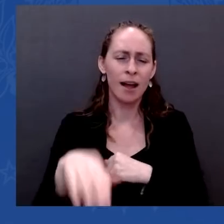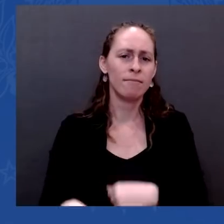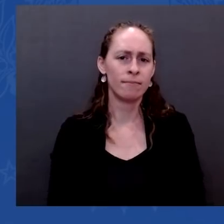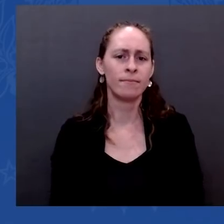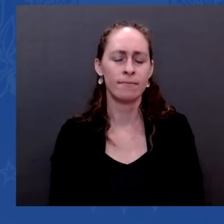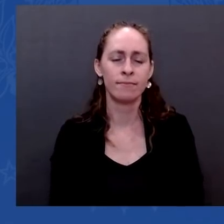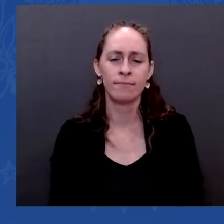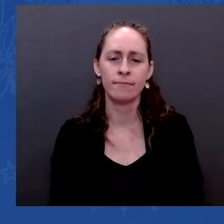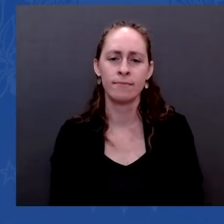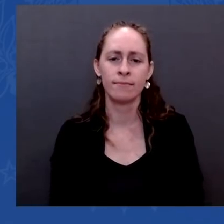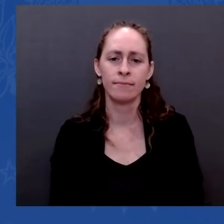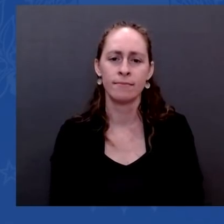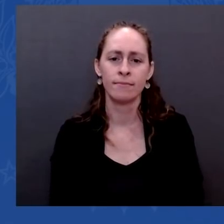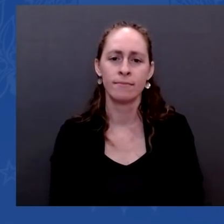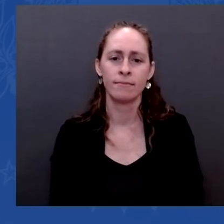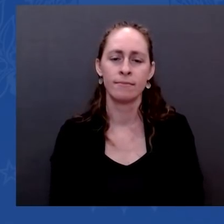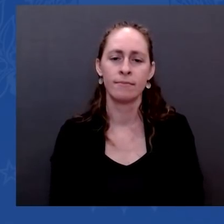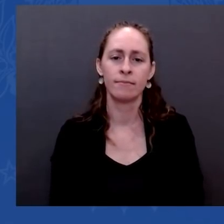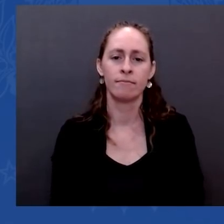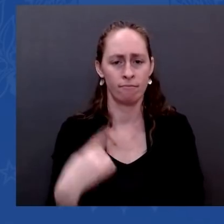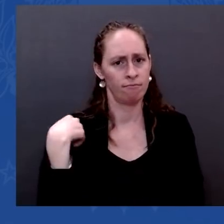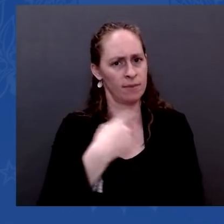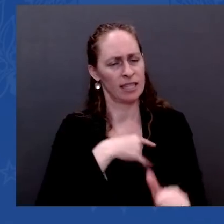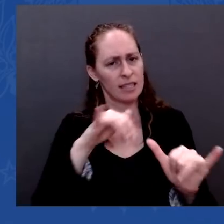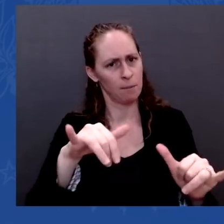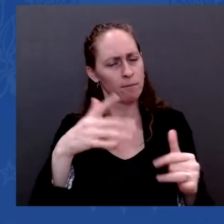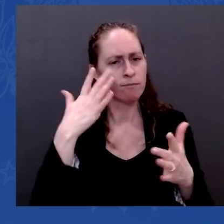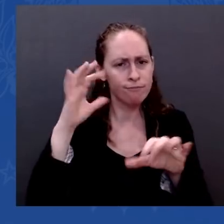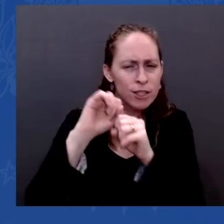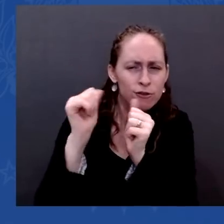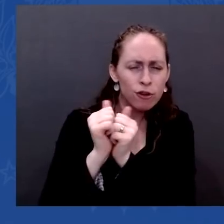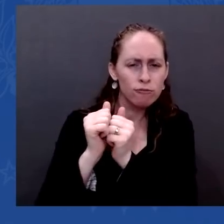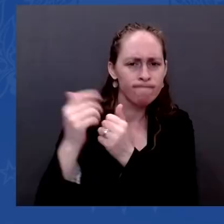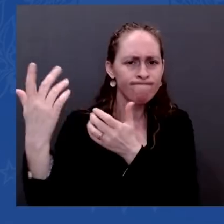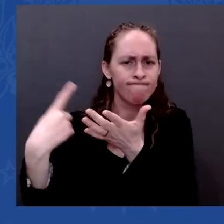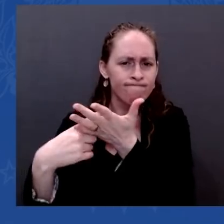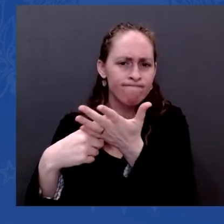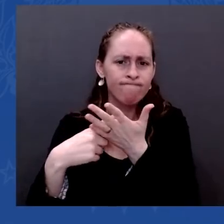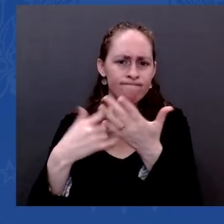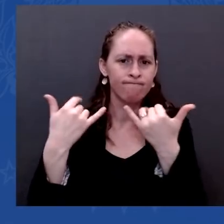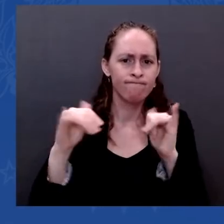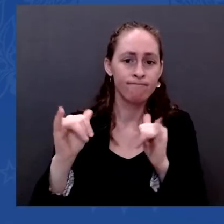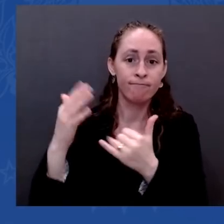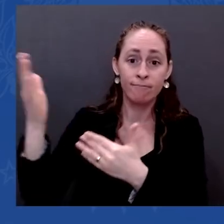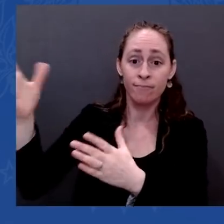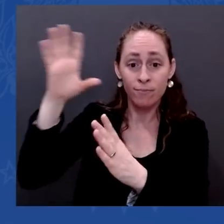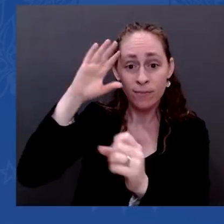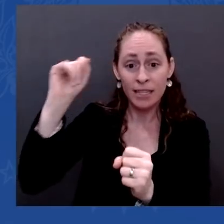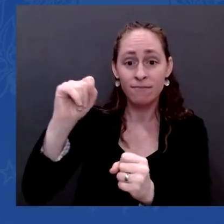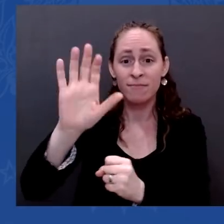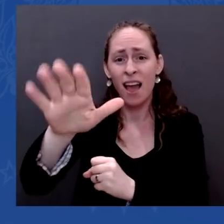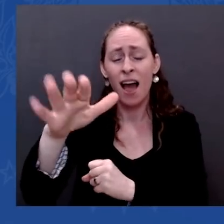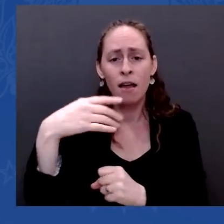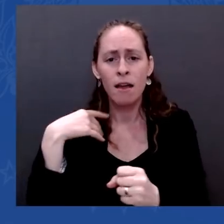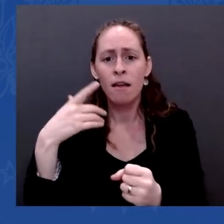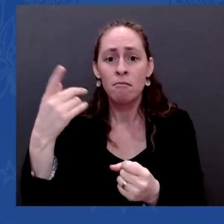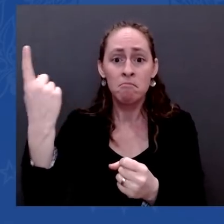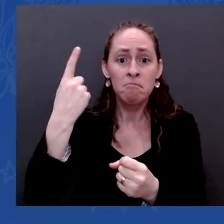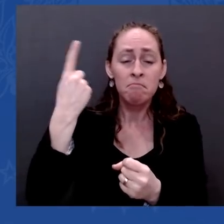The Press: (As interpreted.) Mr. President, once again, a question with regard to arms exports. Do you think it is okay that NATO partners have different approaches here?